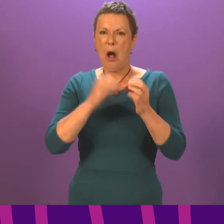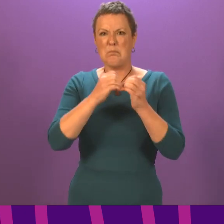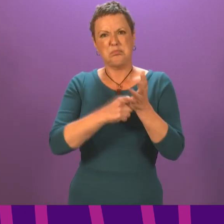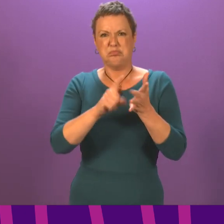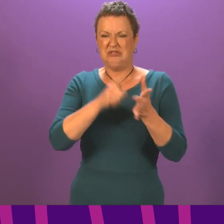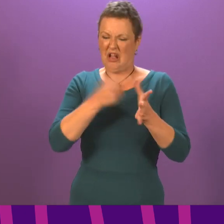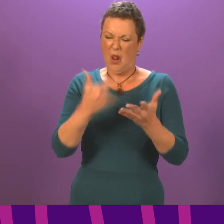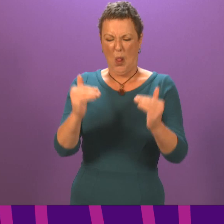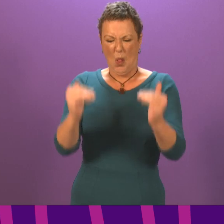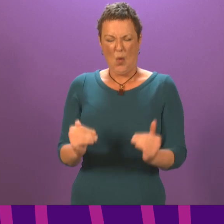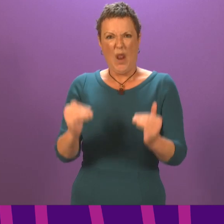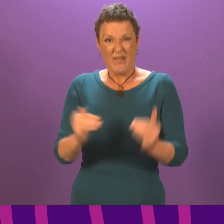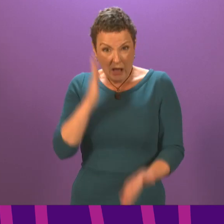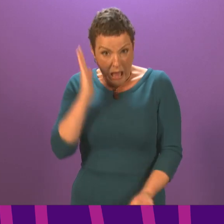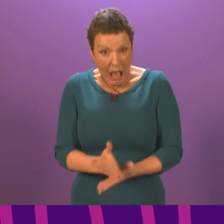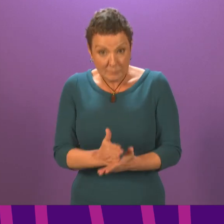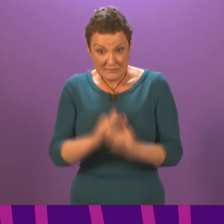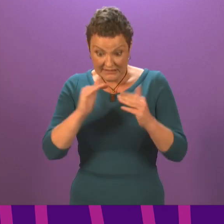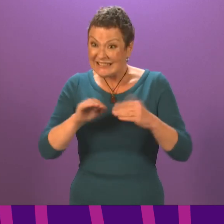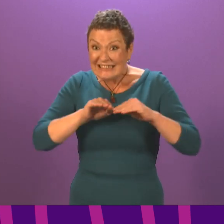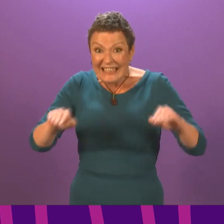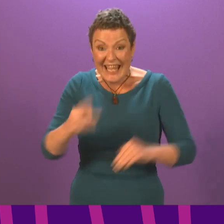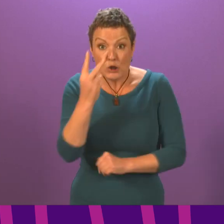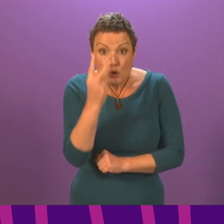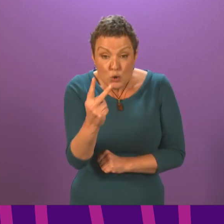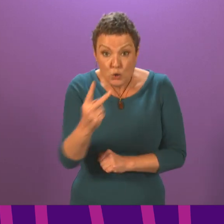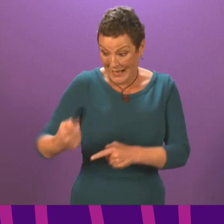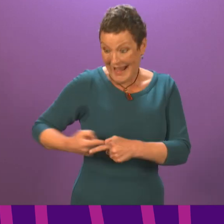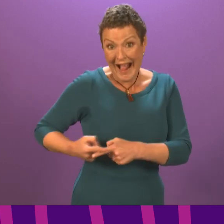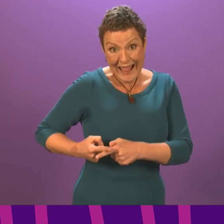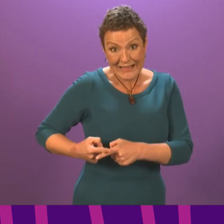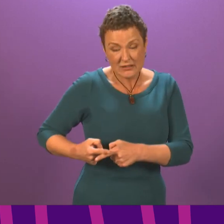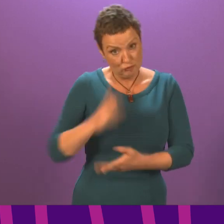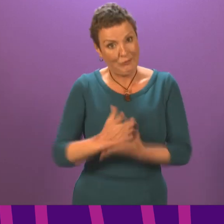area when it is actually in tier 2, which is high risk, were, to put it gently, misleading?